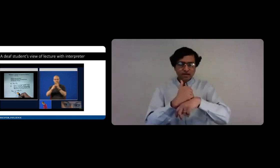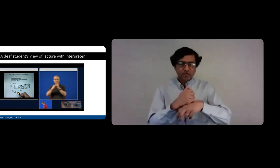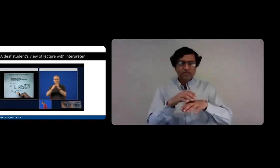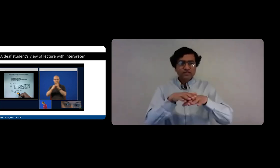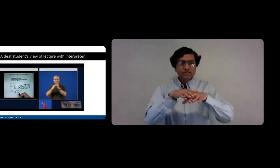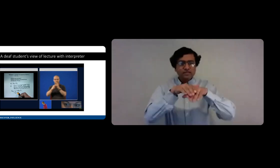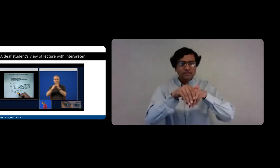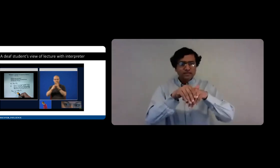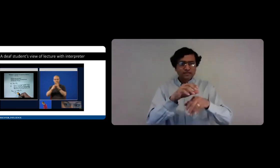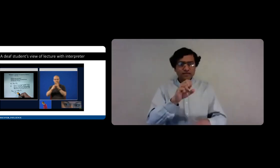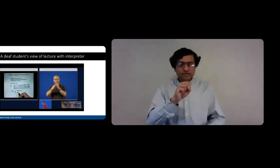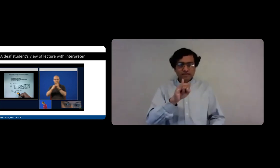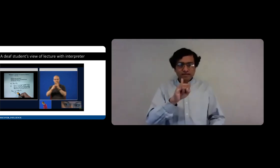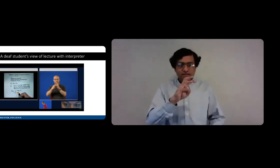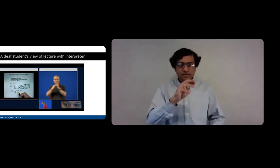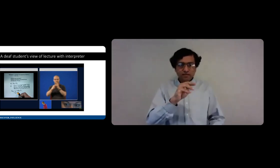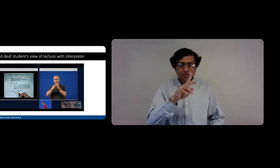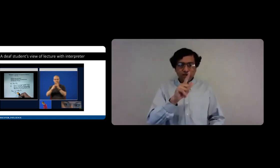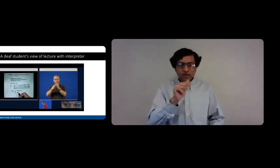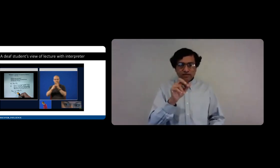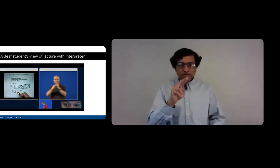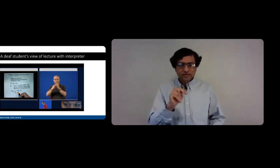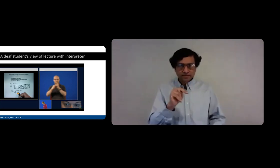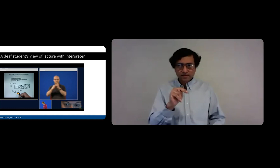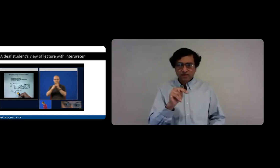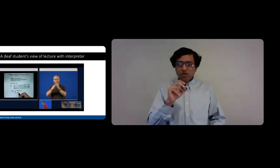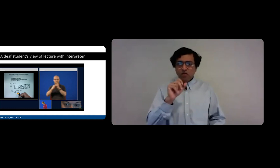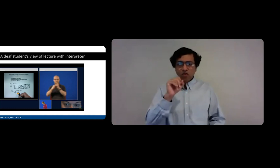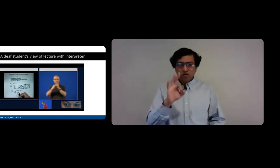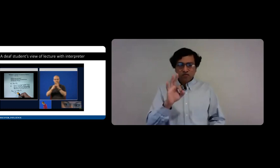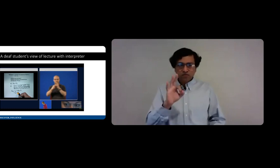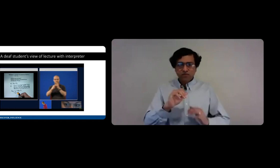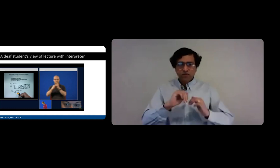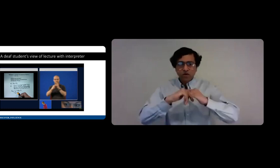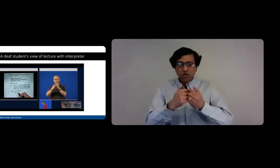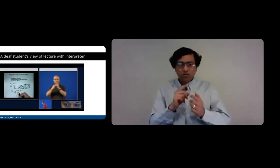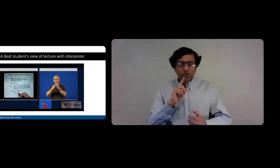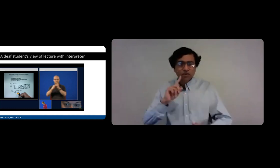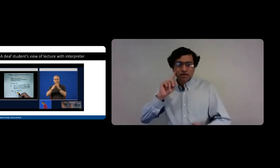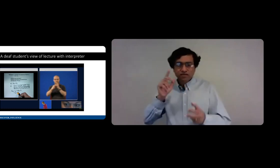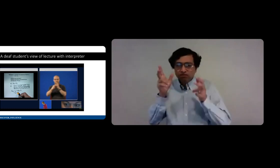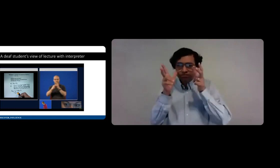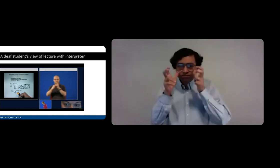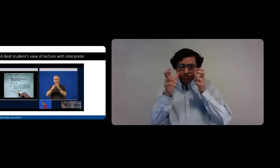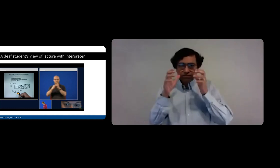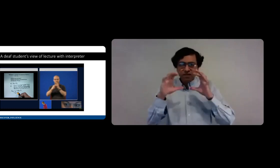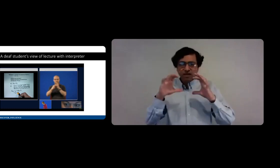What you might have noticed in what we just thought is the simulation of what it